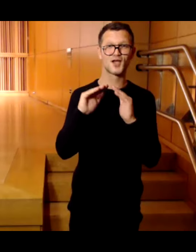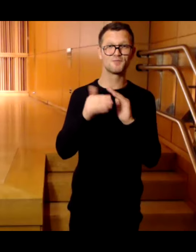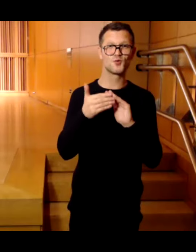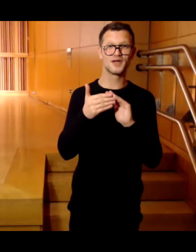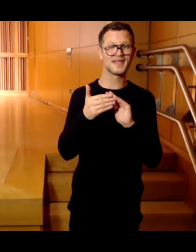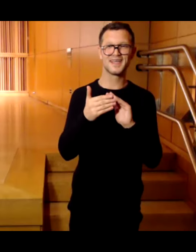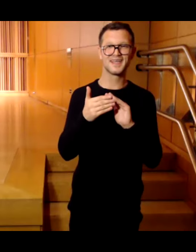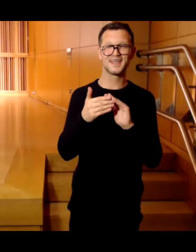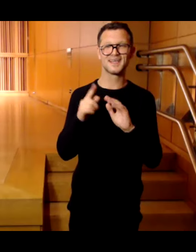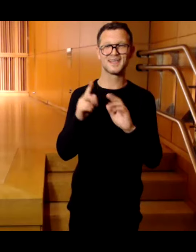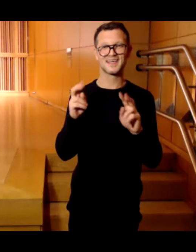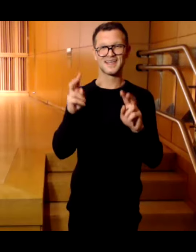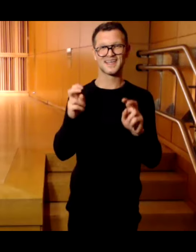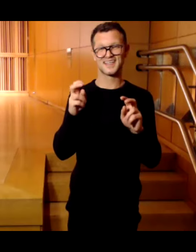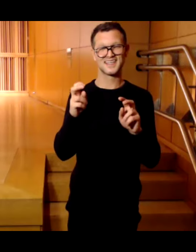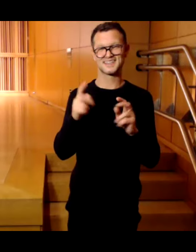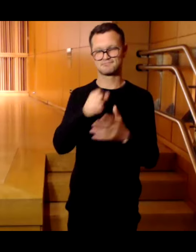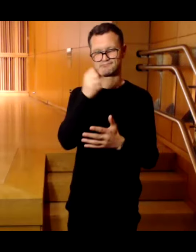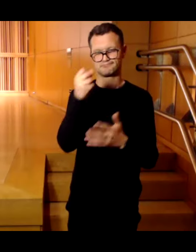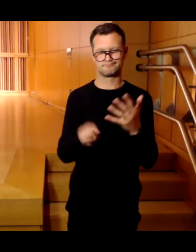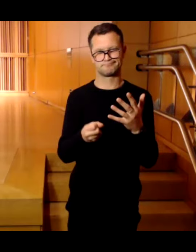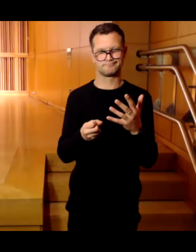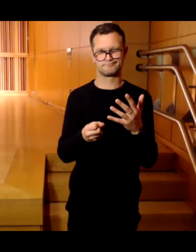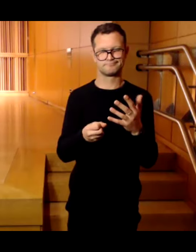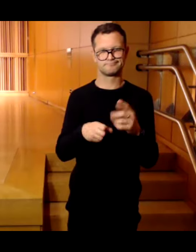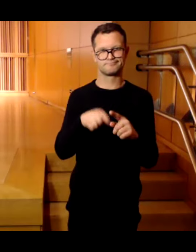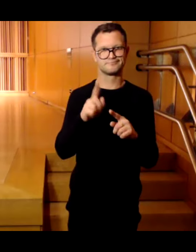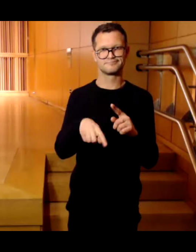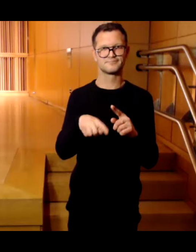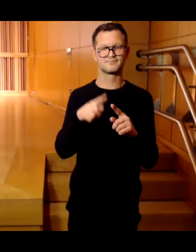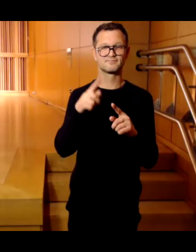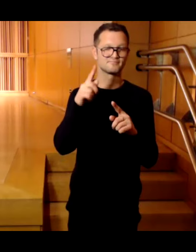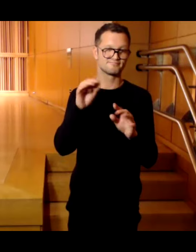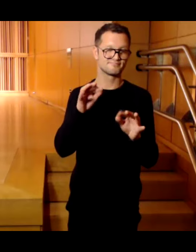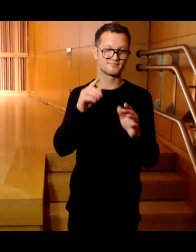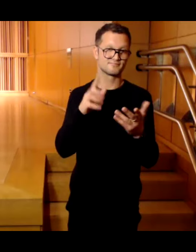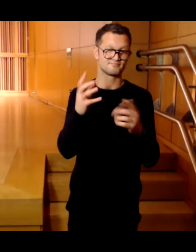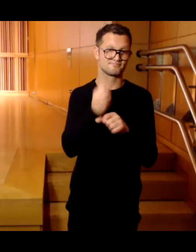As the last gasp of an impossibly unsophisticated idealism.